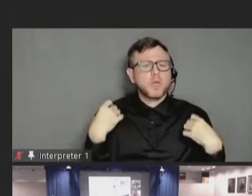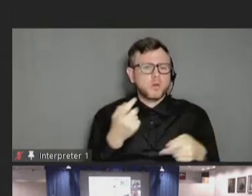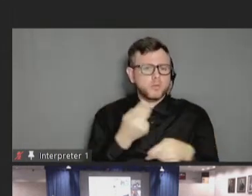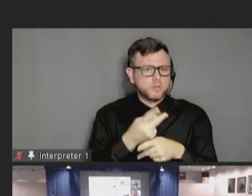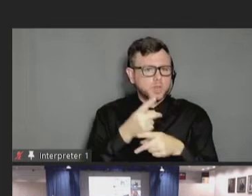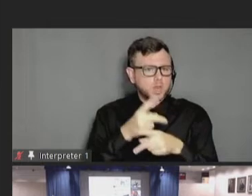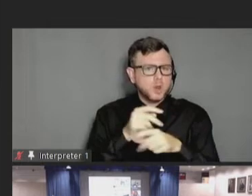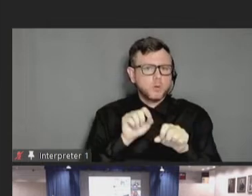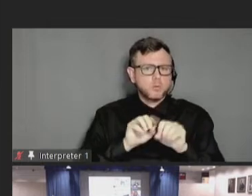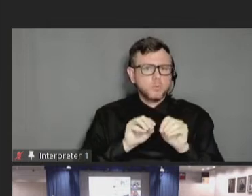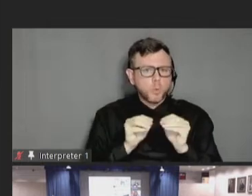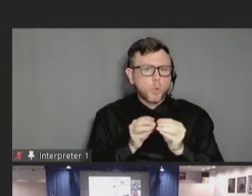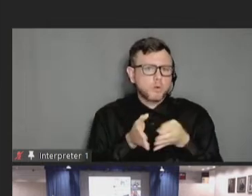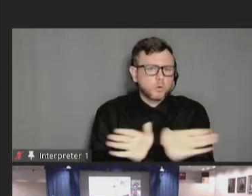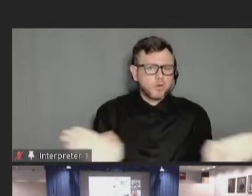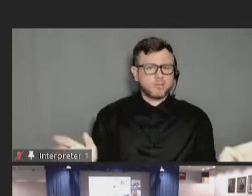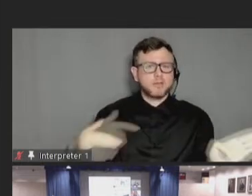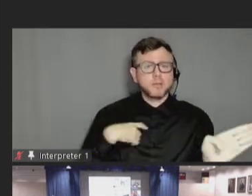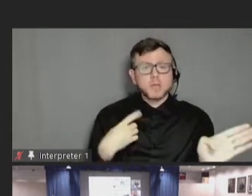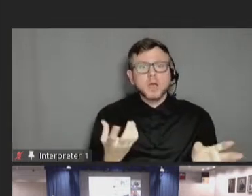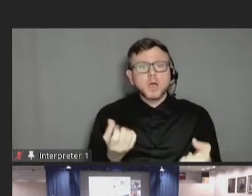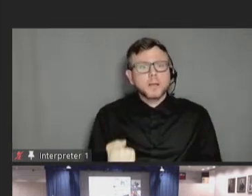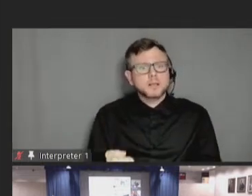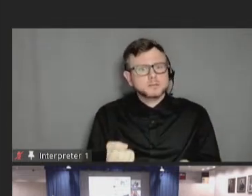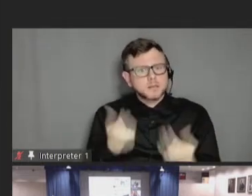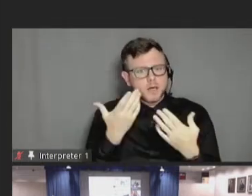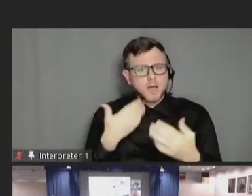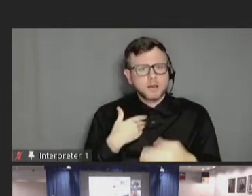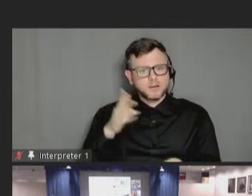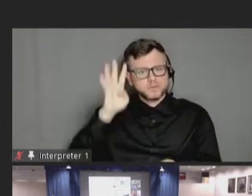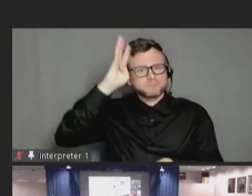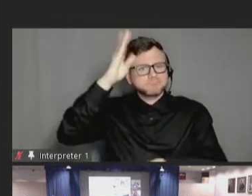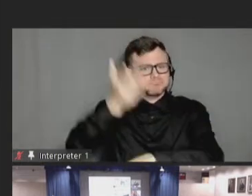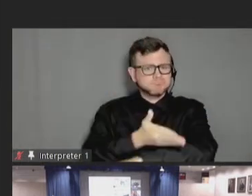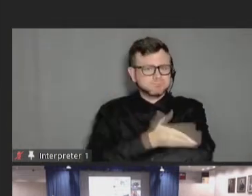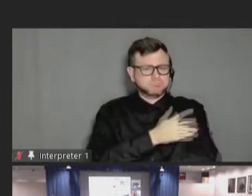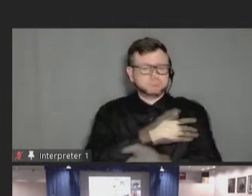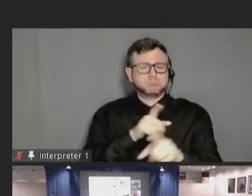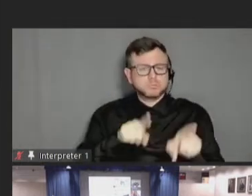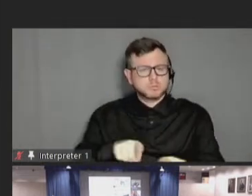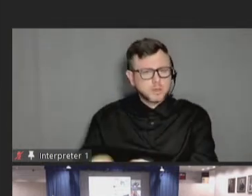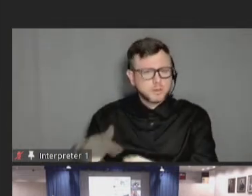a lot of innovation happening during that time. And our national membership reported